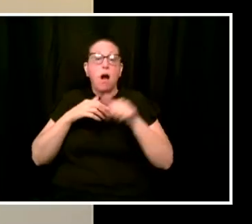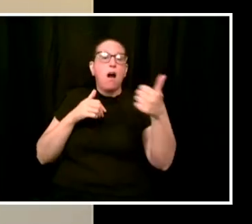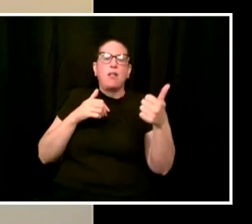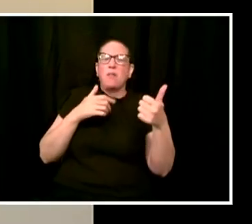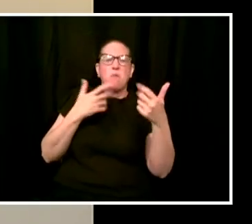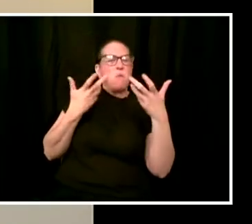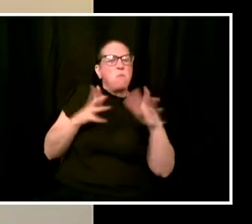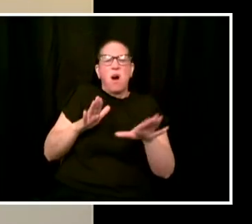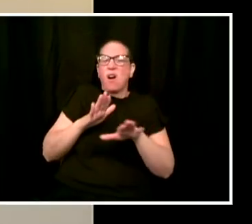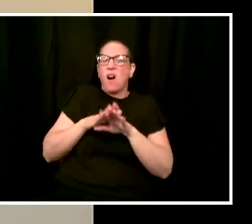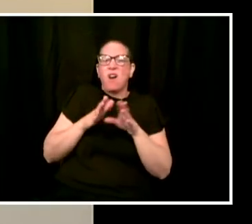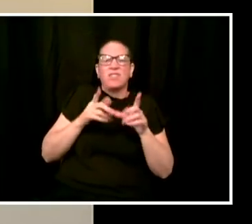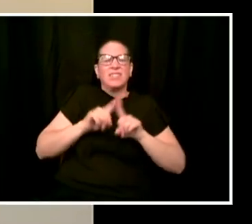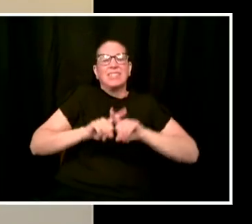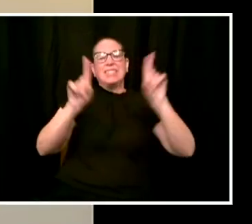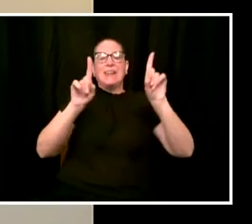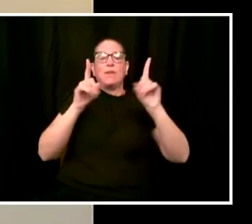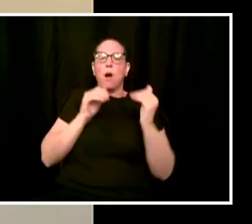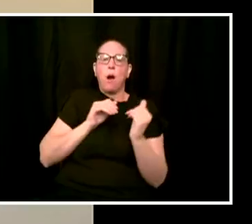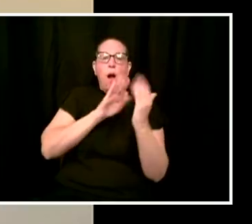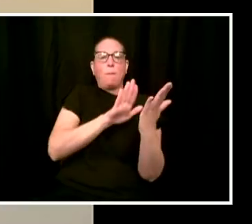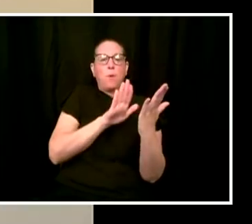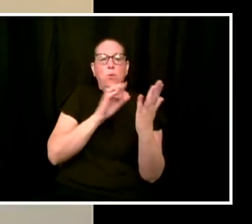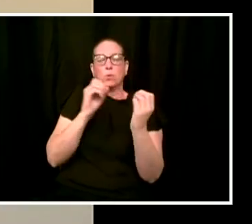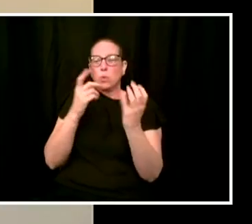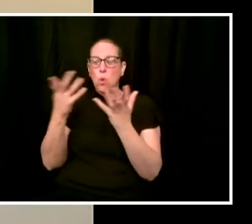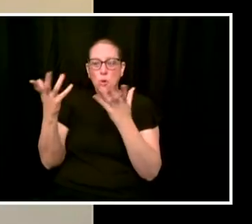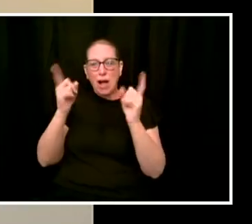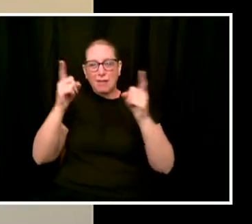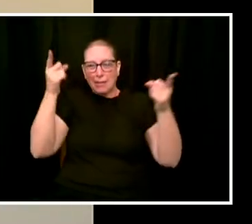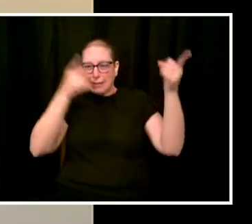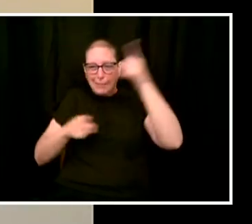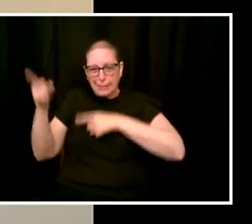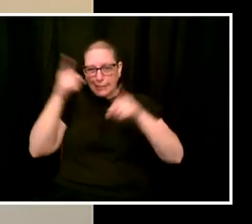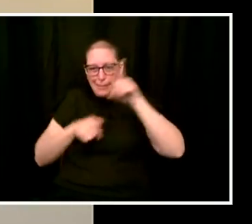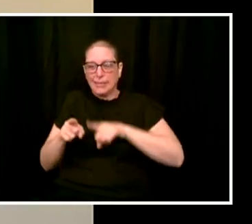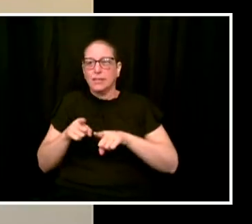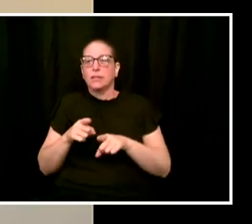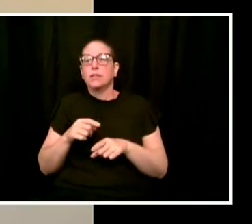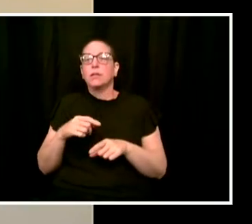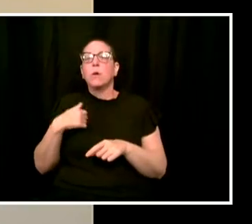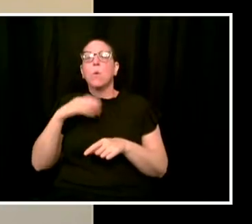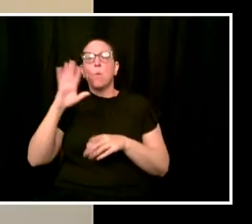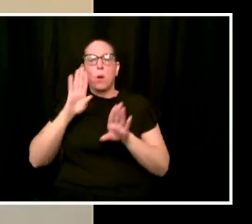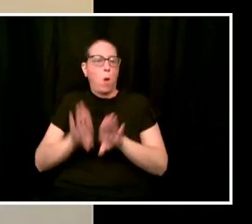ONE SBUINSES MAY ASK FOR CURB SIDE